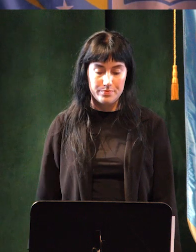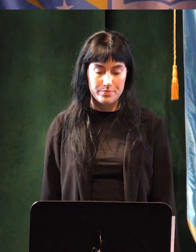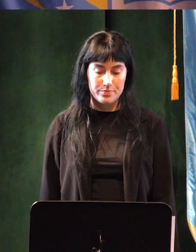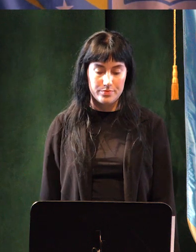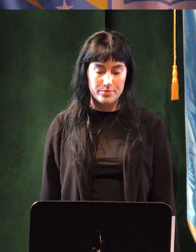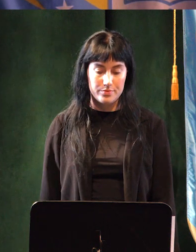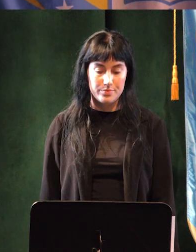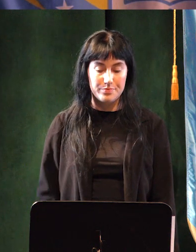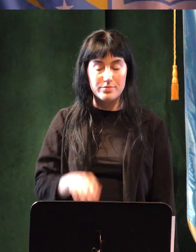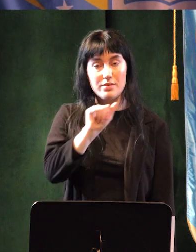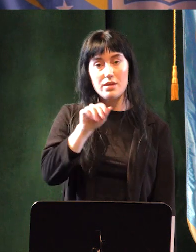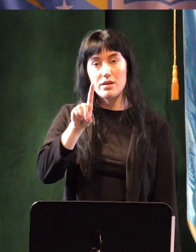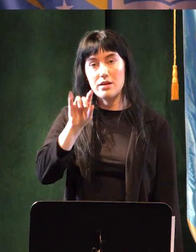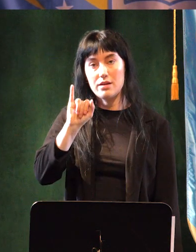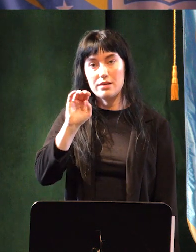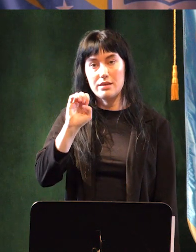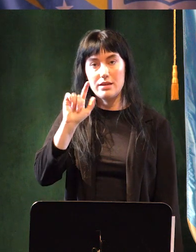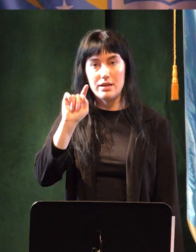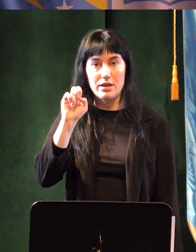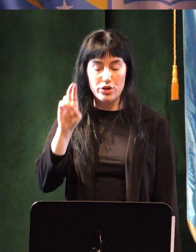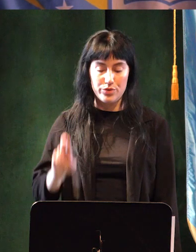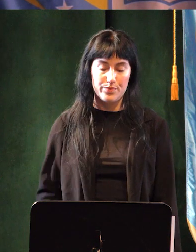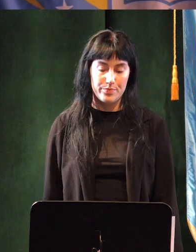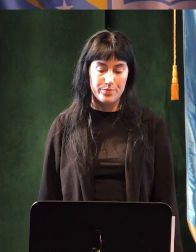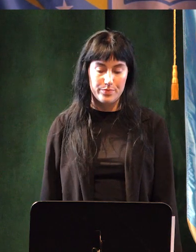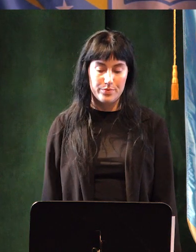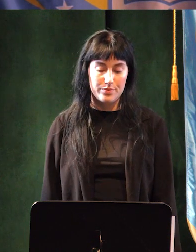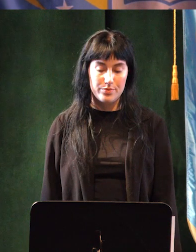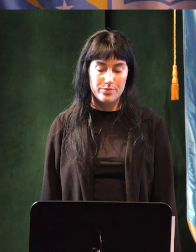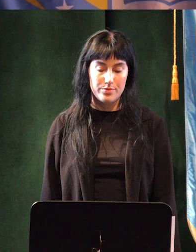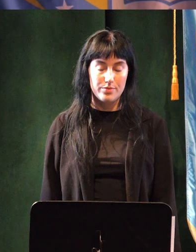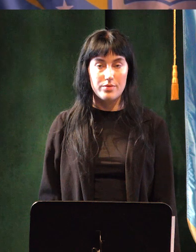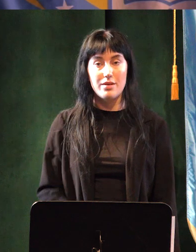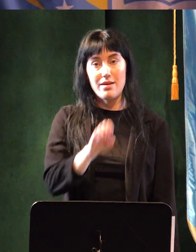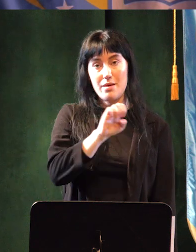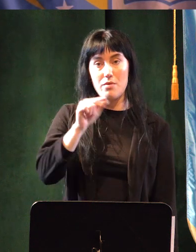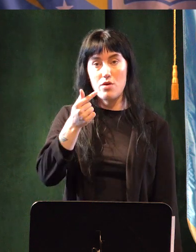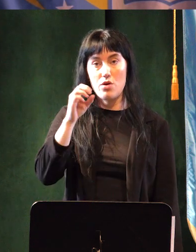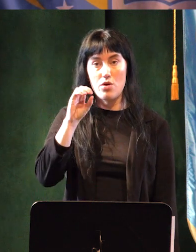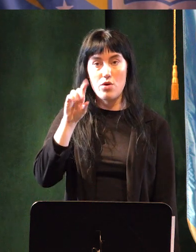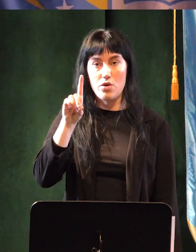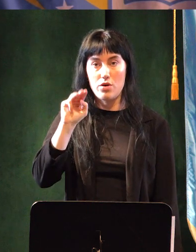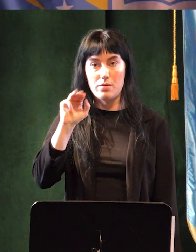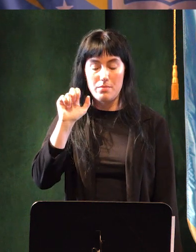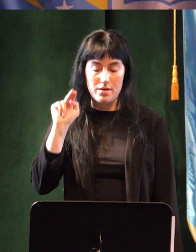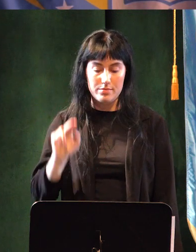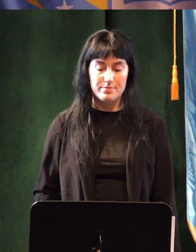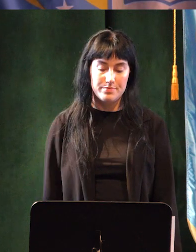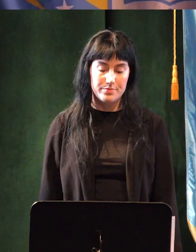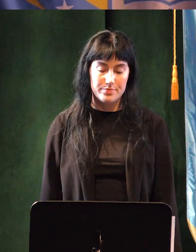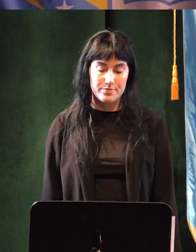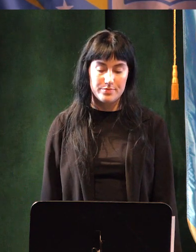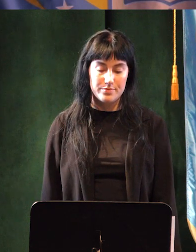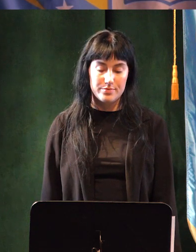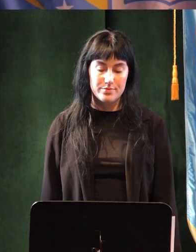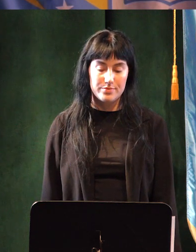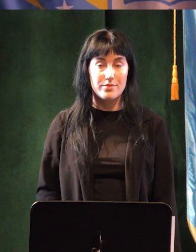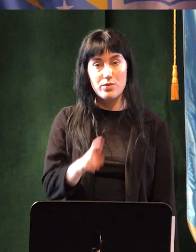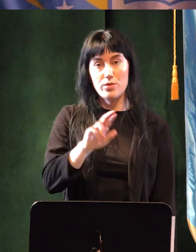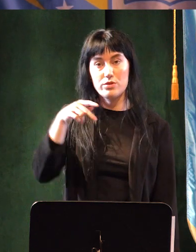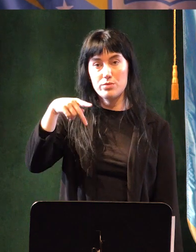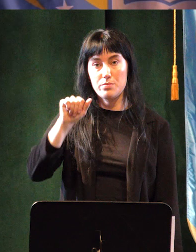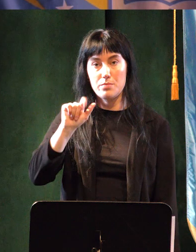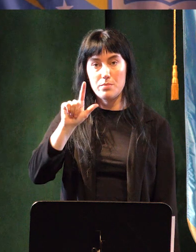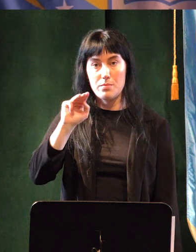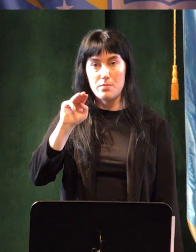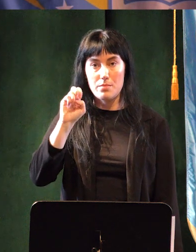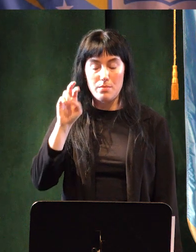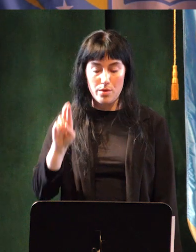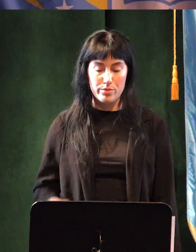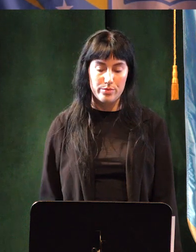Ashley dieter Emma Goodman Rachel Palmer